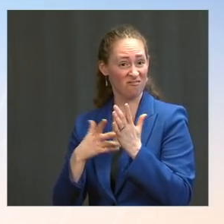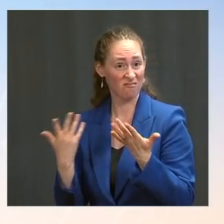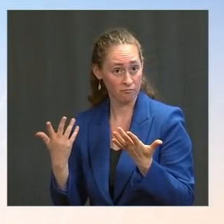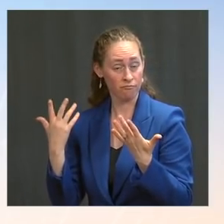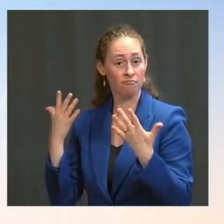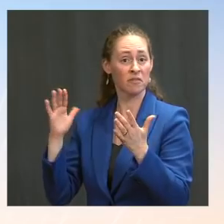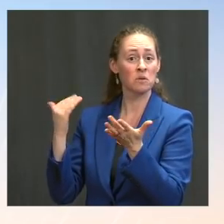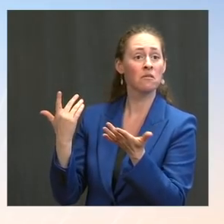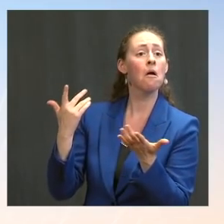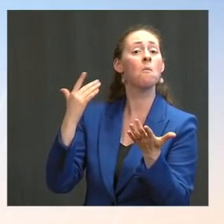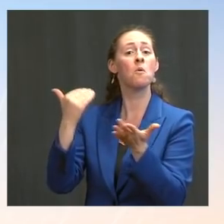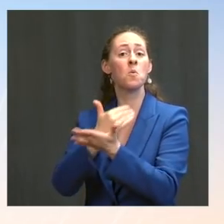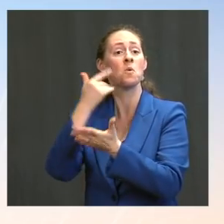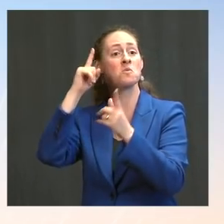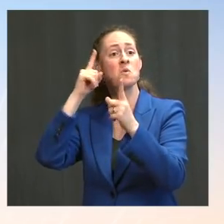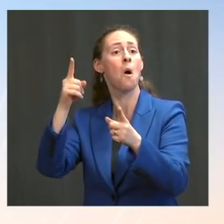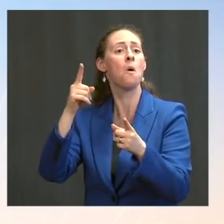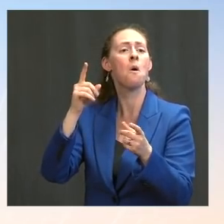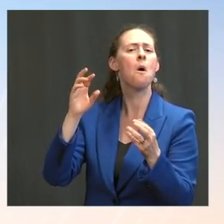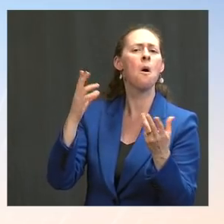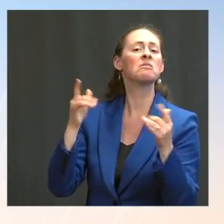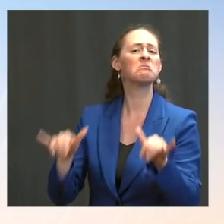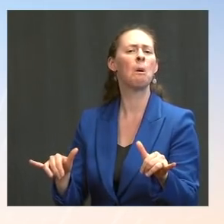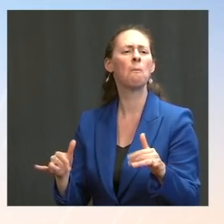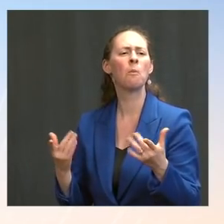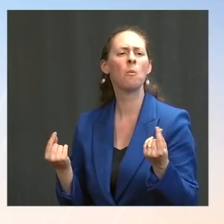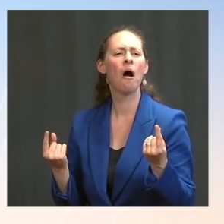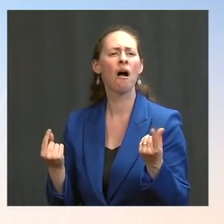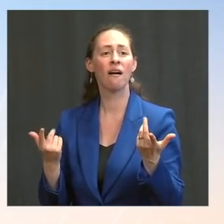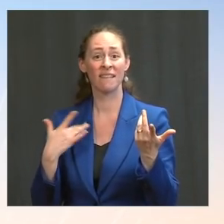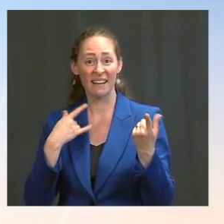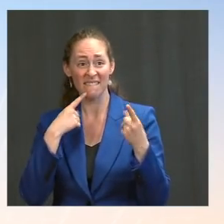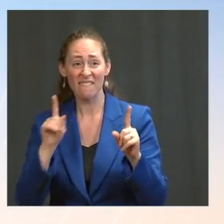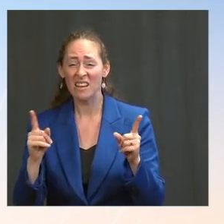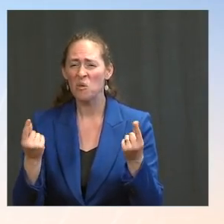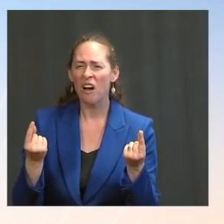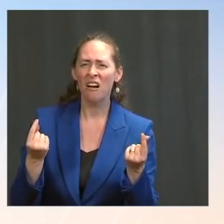Or do you think that they're no longer effective? Ms. Psaki: Well, first, that's one way of describing it.